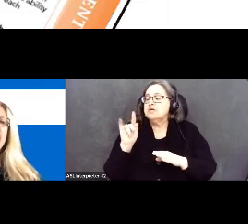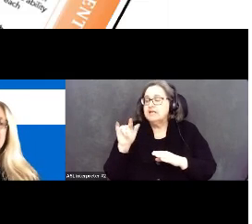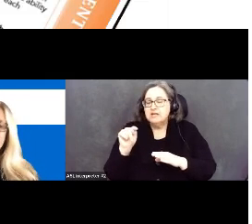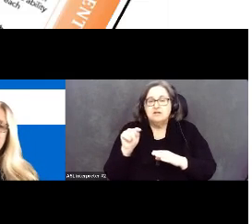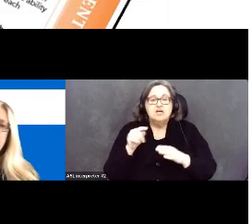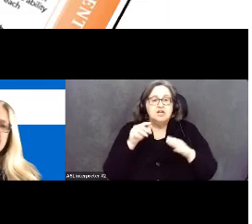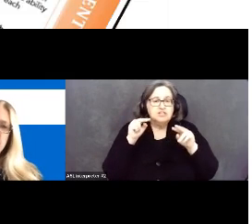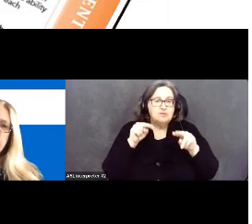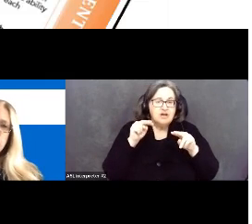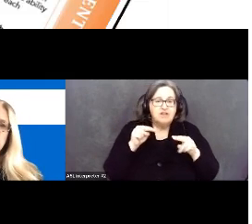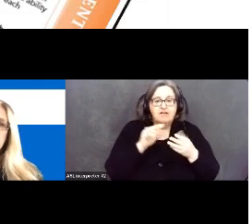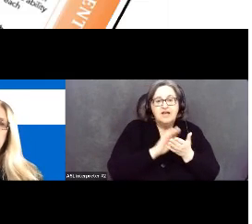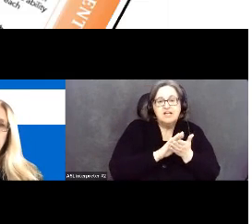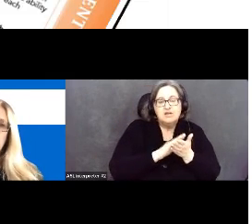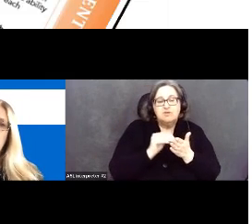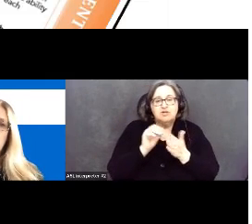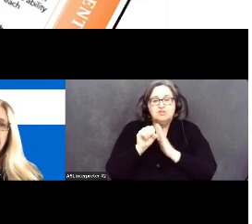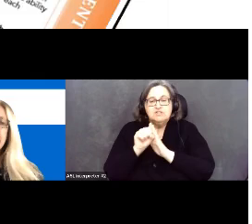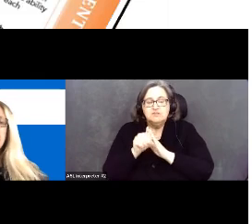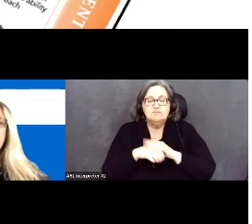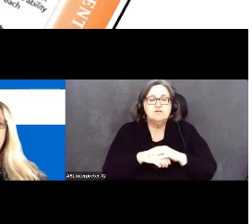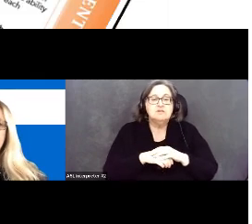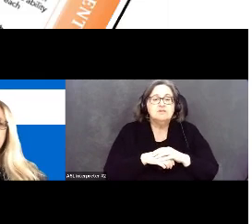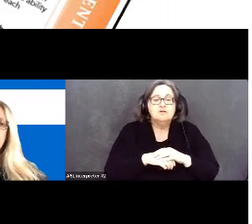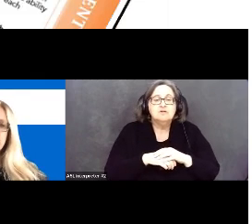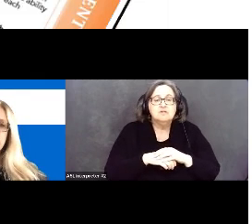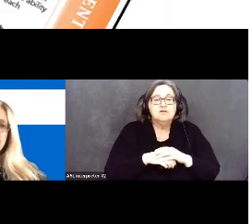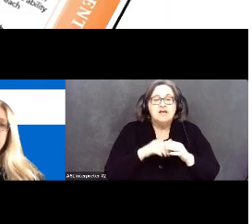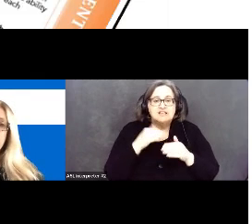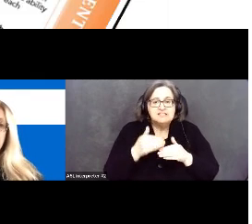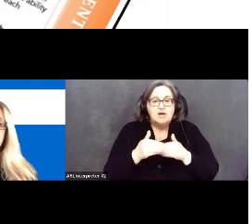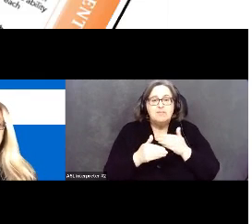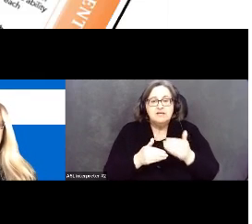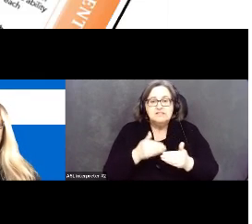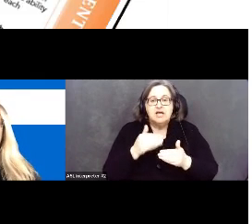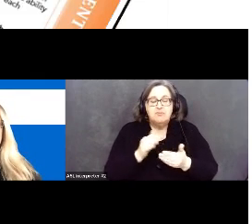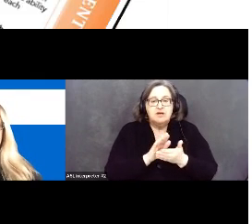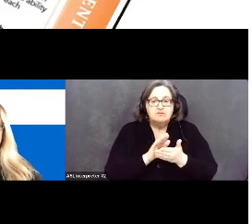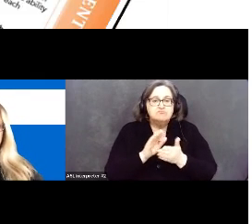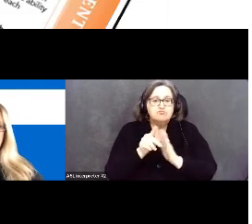and a step-by-step return to learn protocol that many of our districts then turn into their policy.